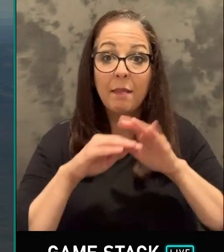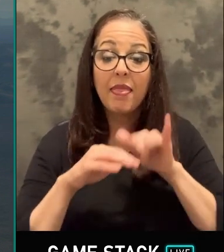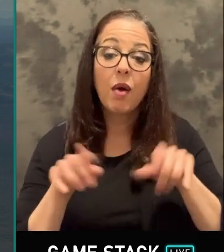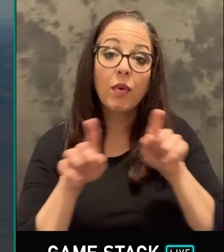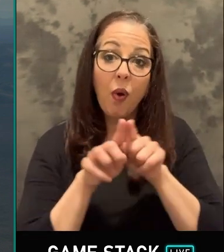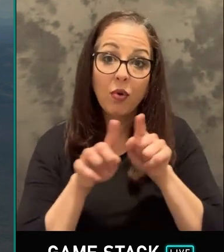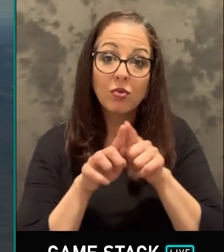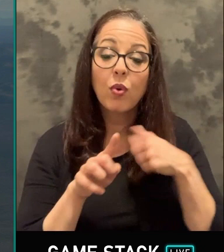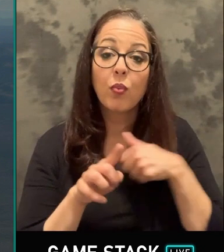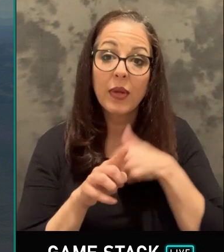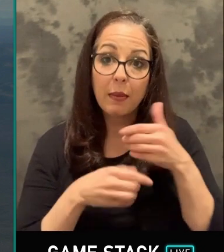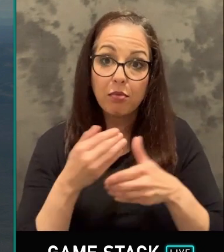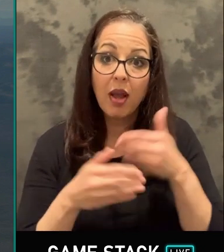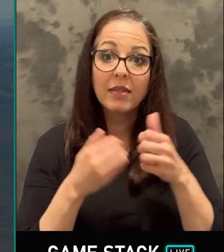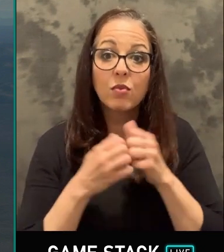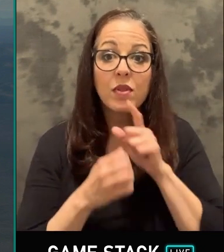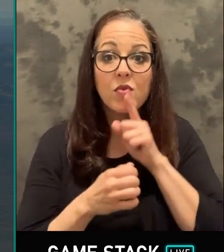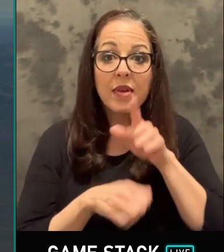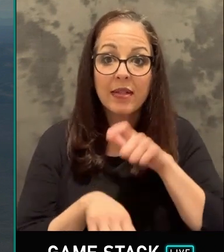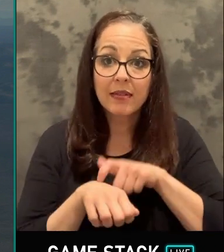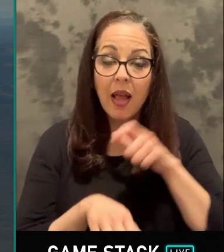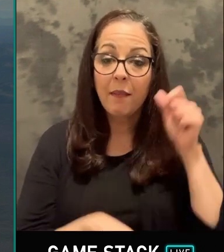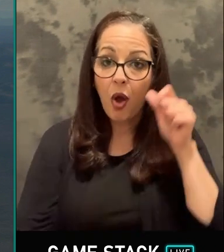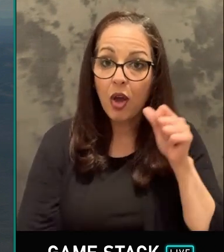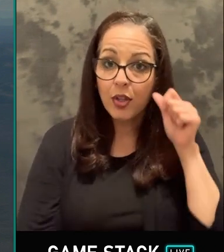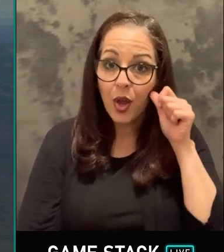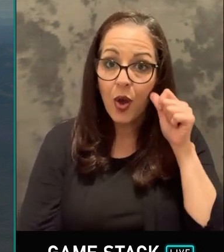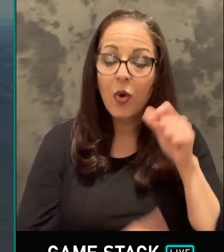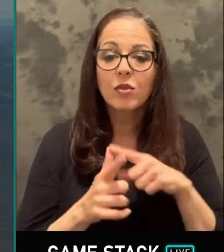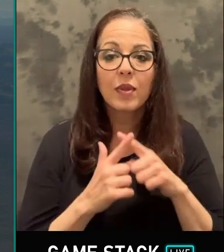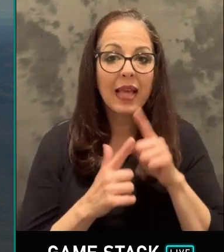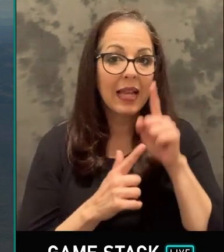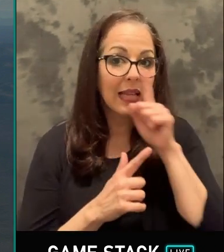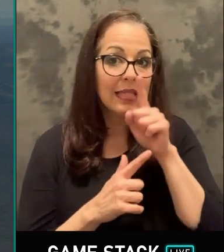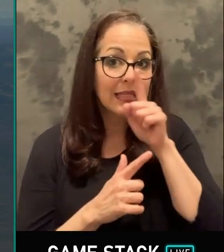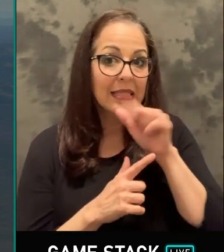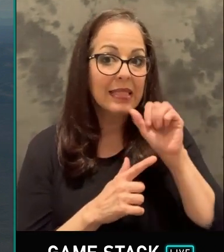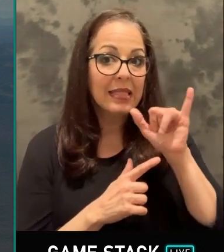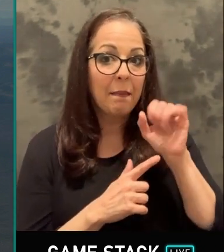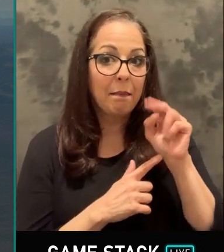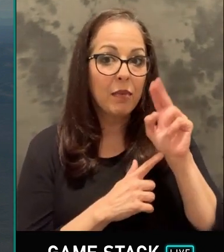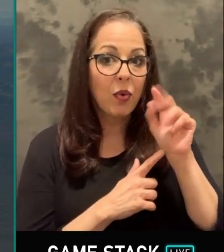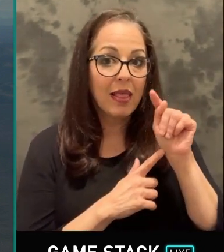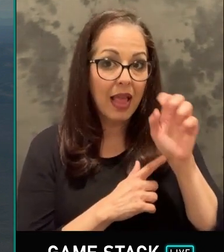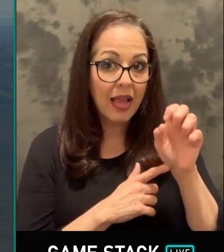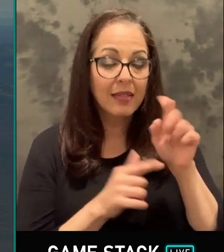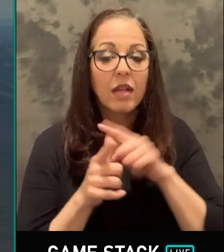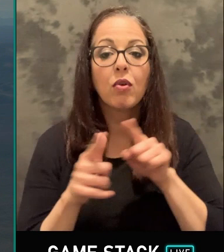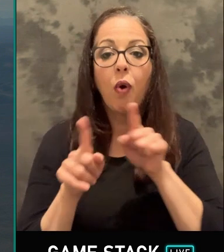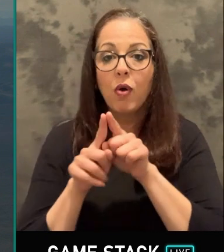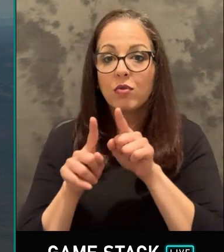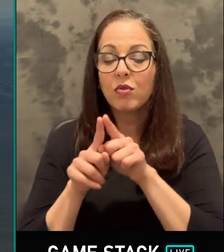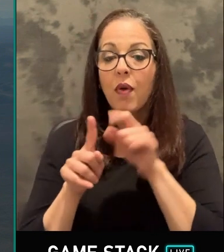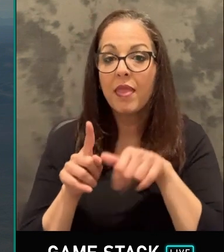real time audio distortion to simulate radio signal degradation and the result was quite close to an ATC communication.